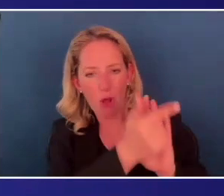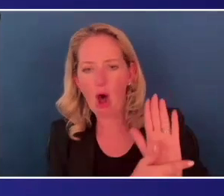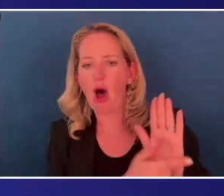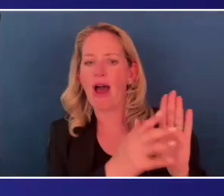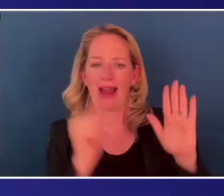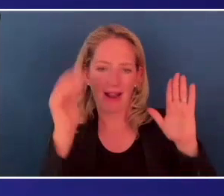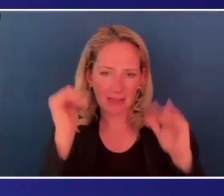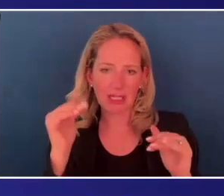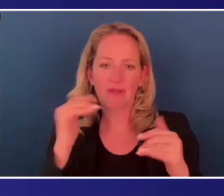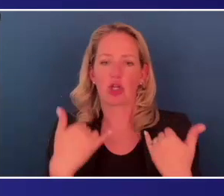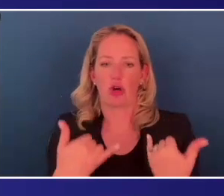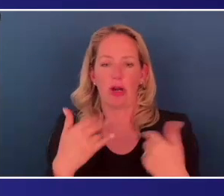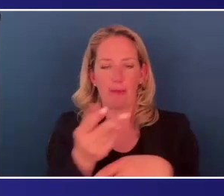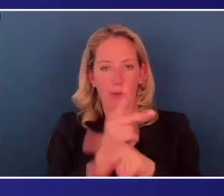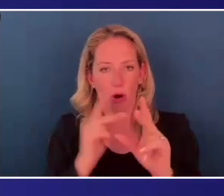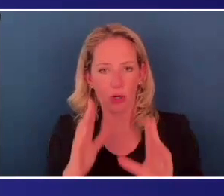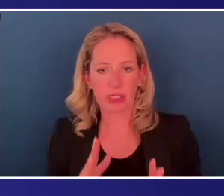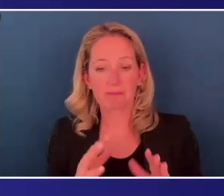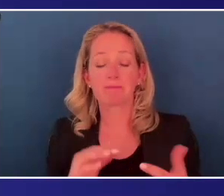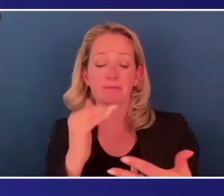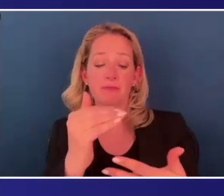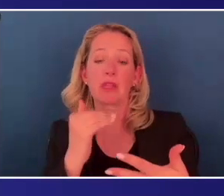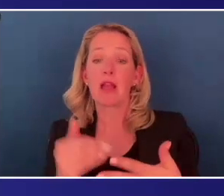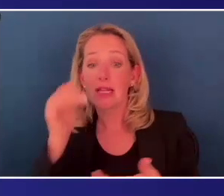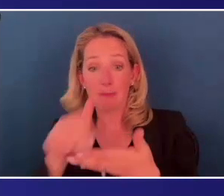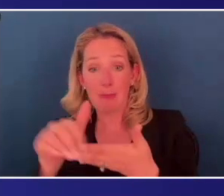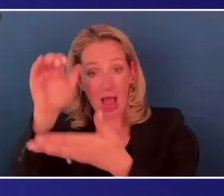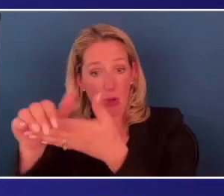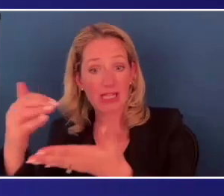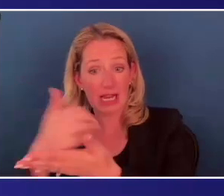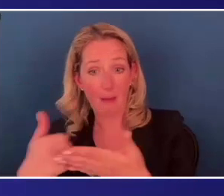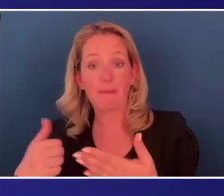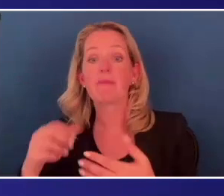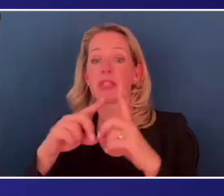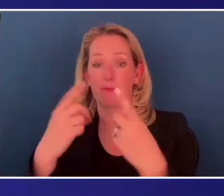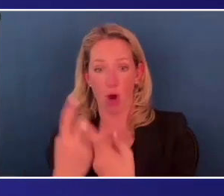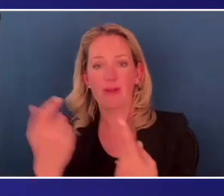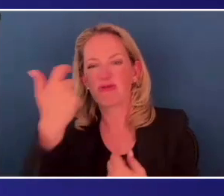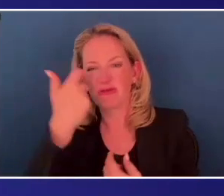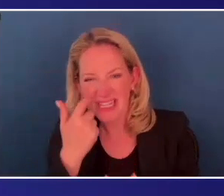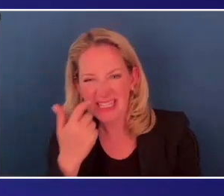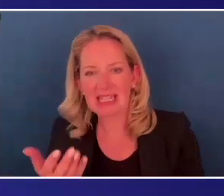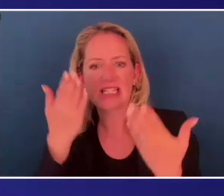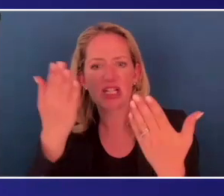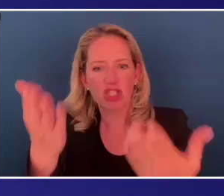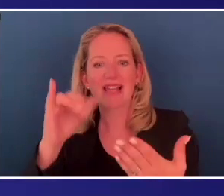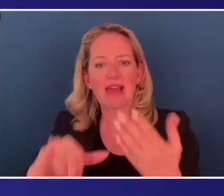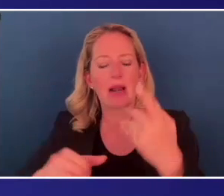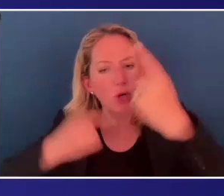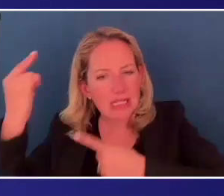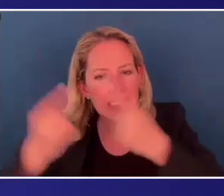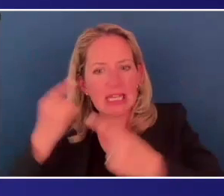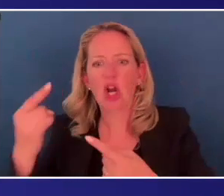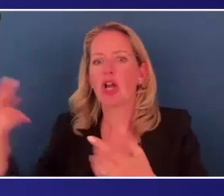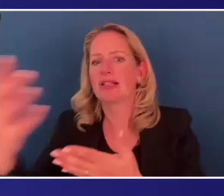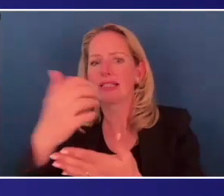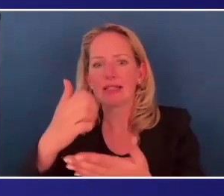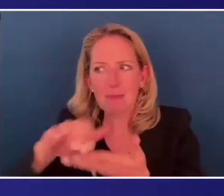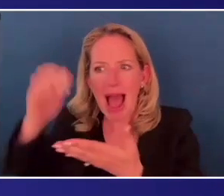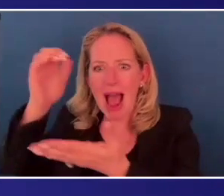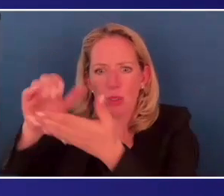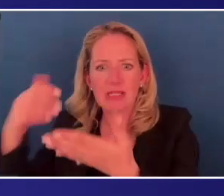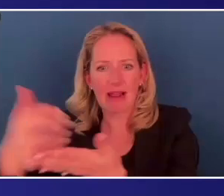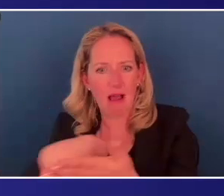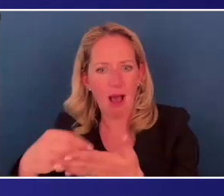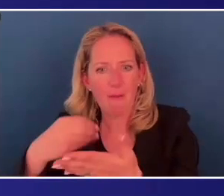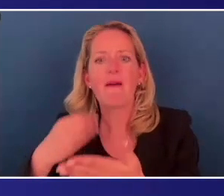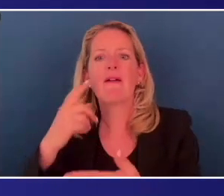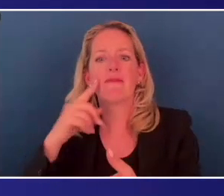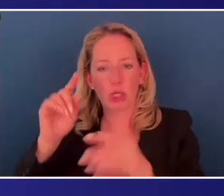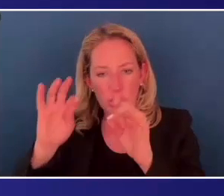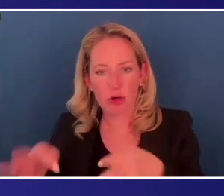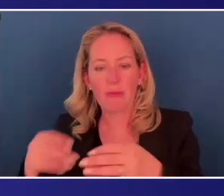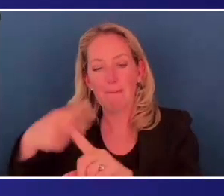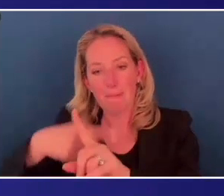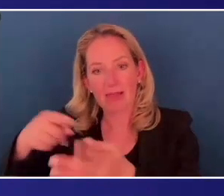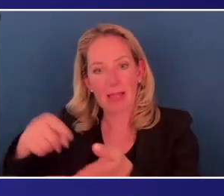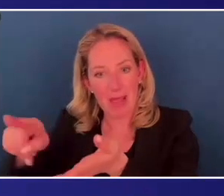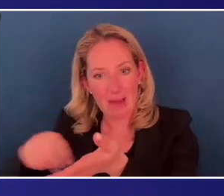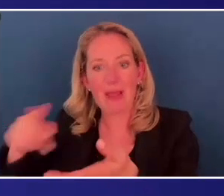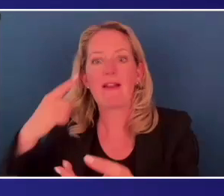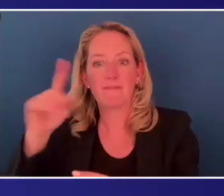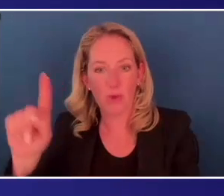With respect to spousal income, the department recently set off shockwaves by suggesting that it would begin to account for spasal income in determining the monthly payment for married borrowers, regardless of tax filing status.